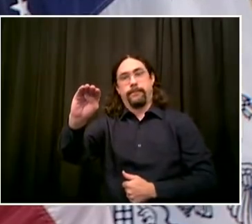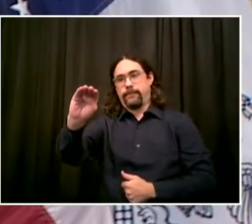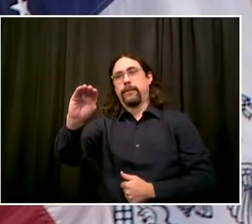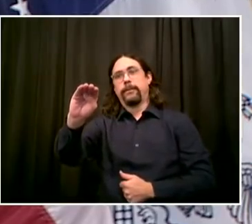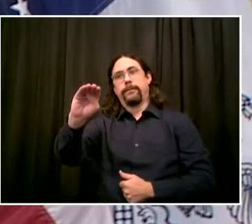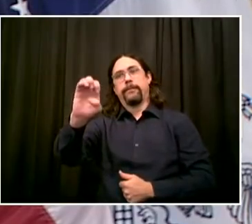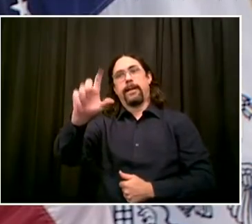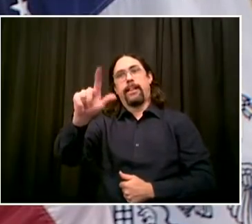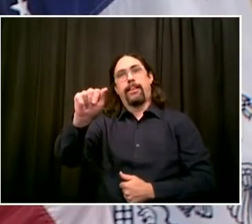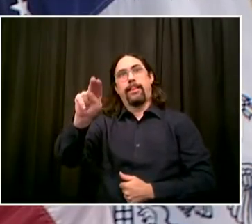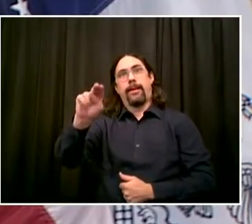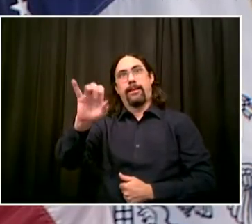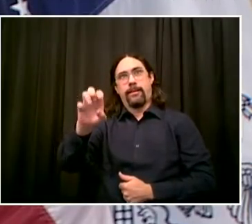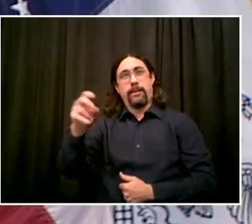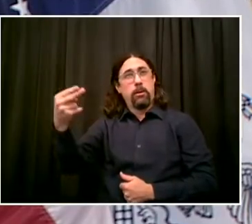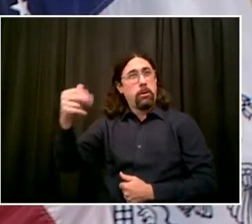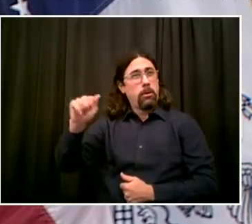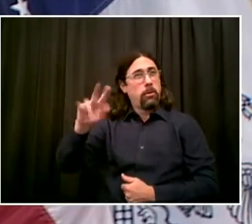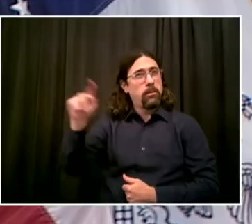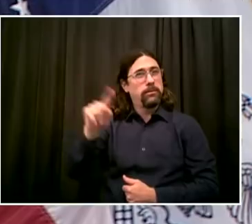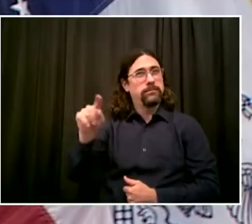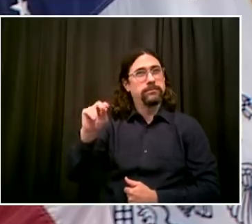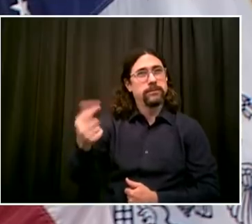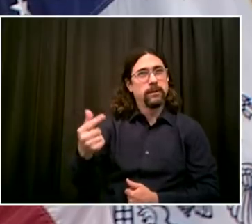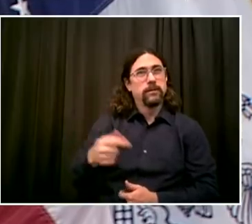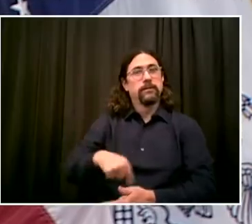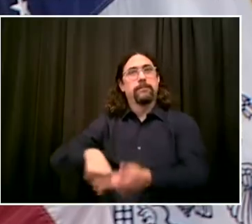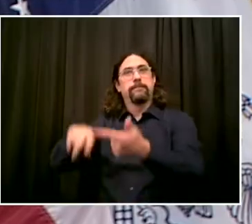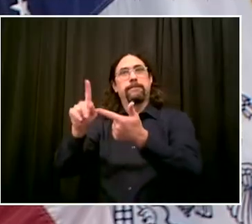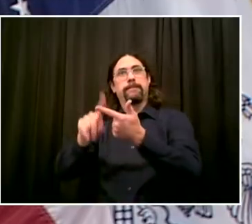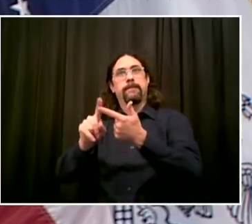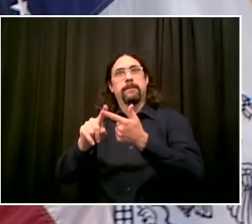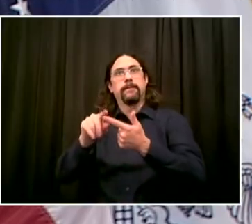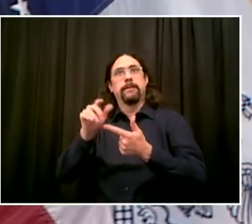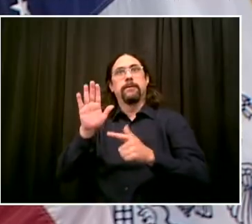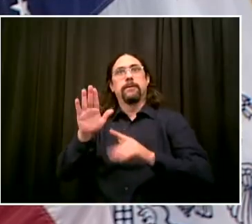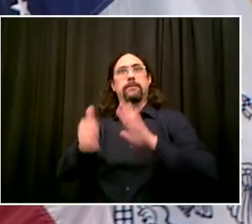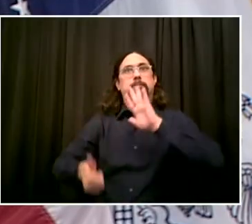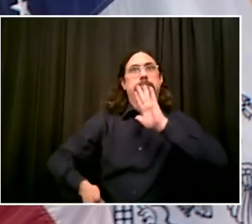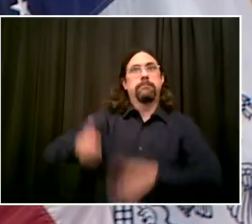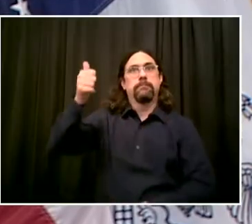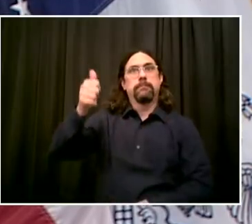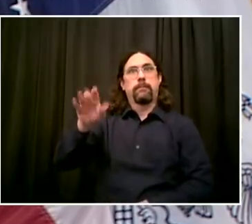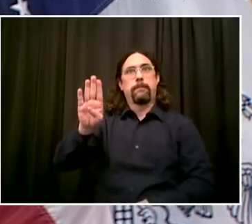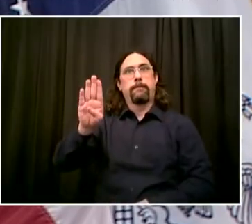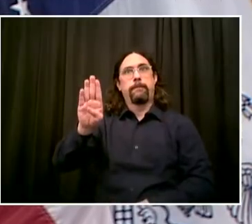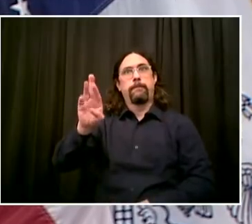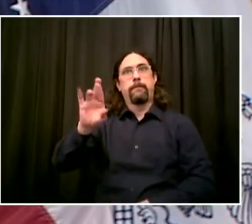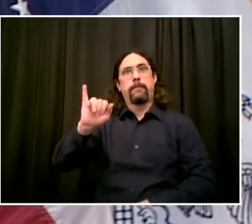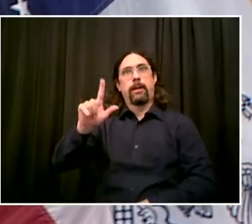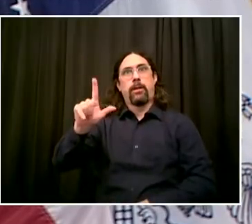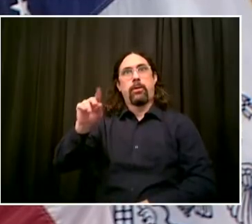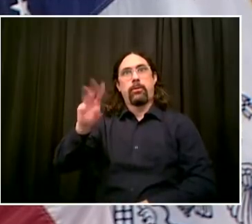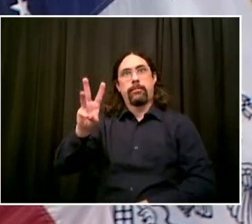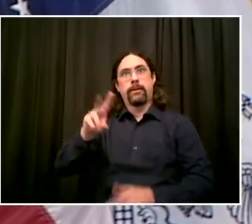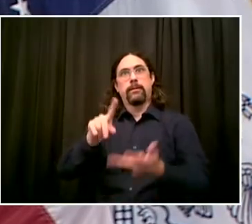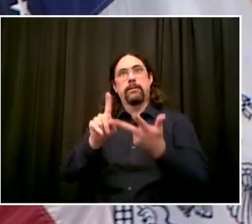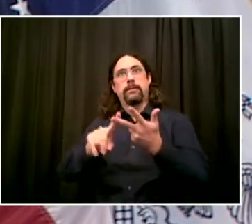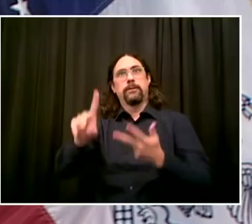[INDECIPHERABLE- SPEAKER TOO FAR FROM MICROPHONE] FIRST QUESTION